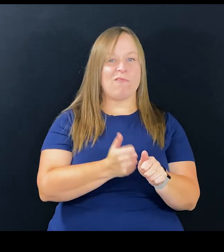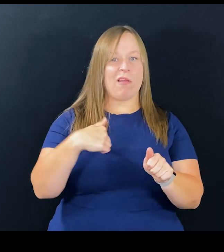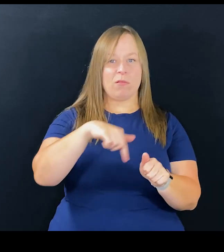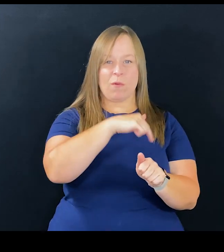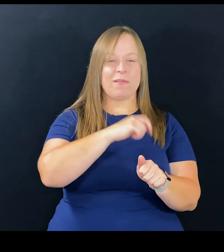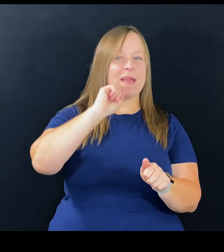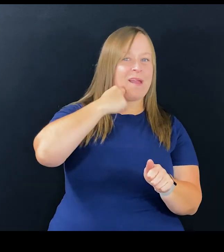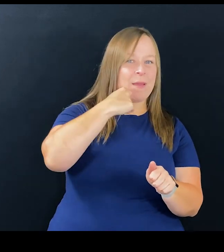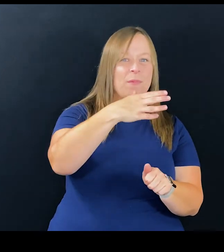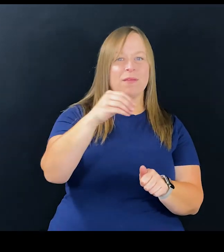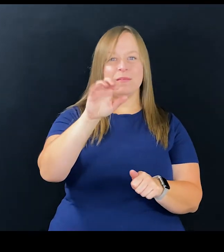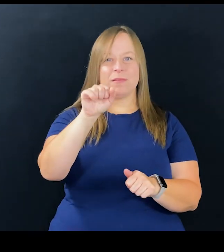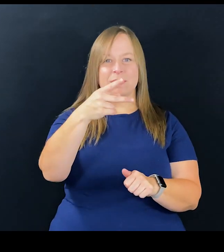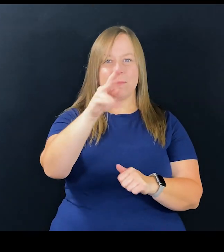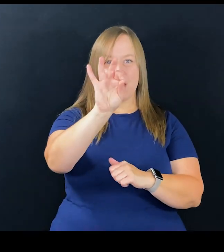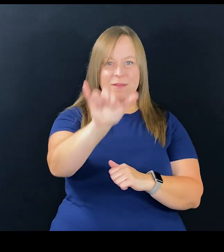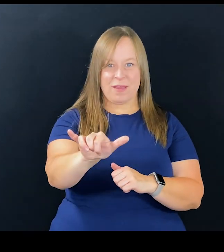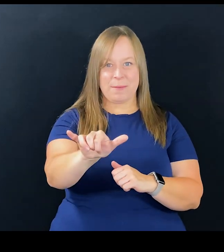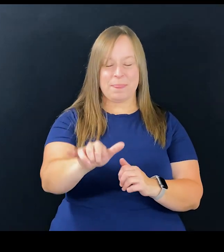Empire State of Rights: Closed Captioned, follow us